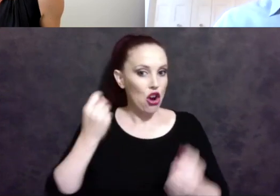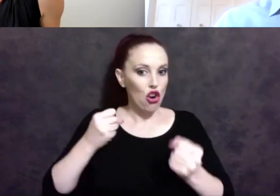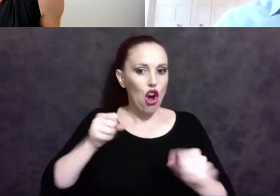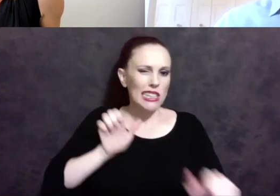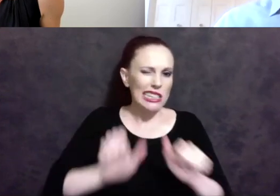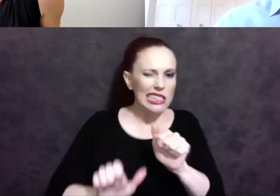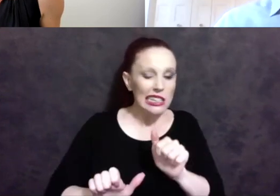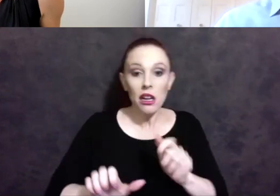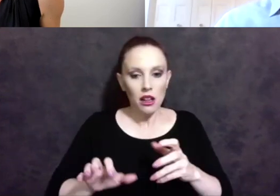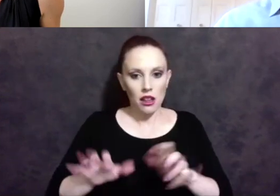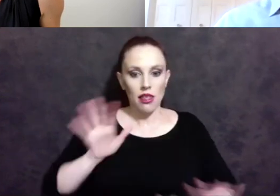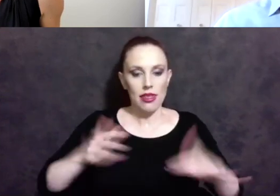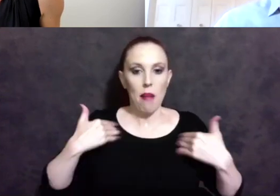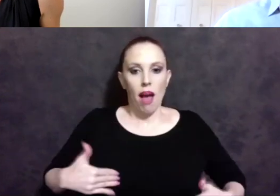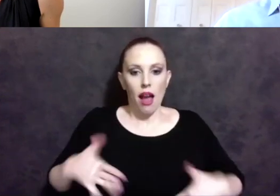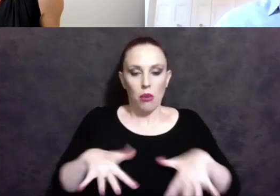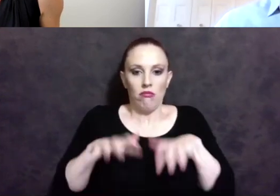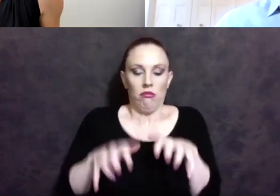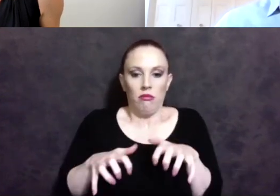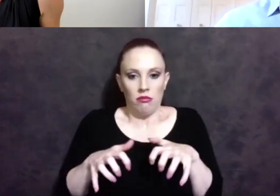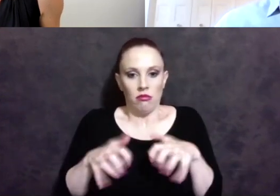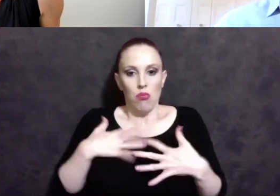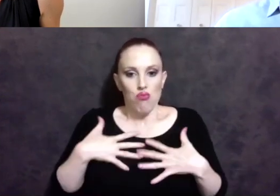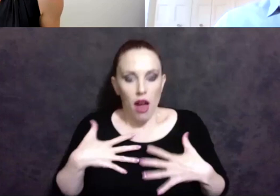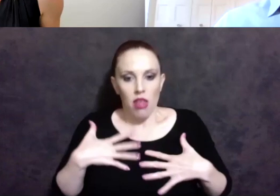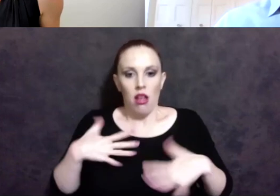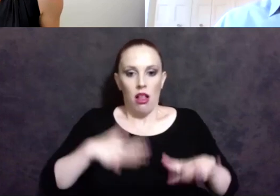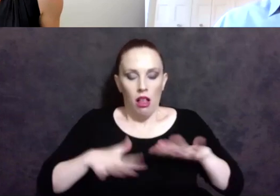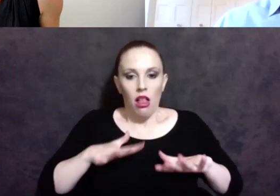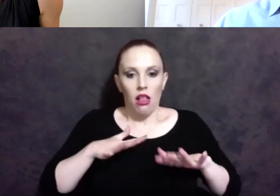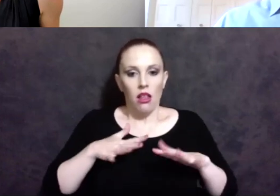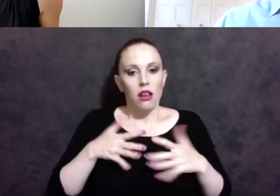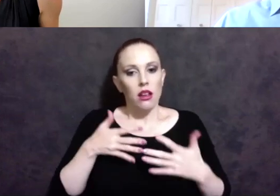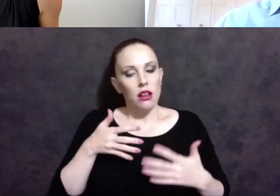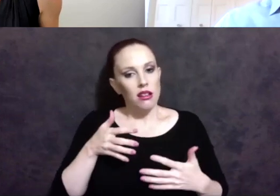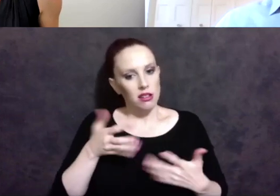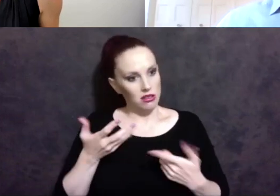their body feels tight, breath gets short, and in essence they are reliving and replaying